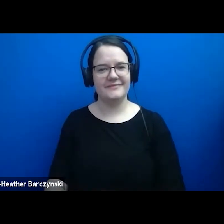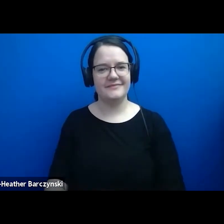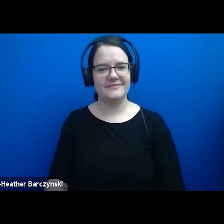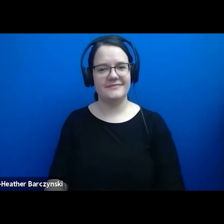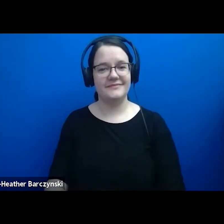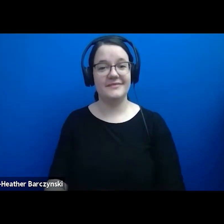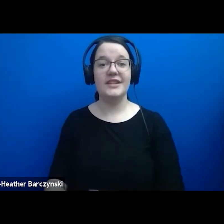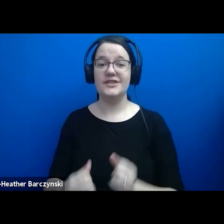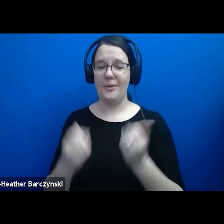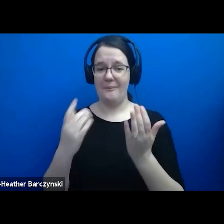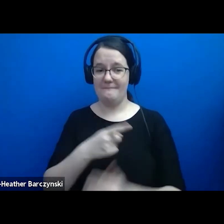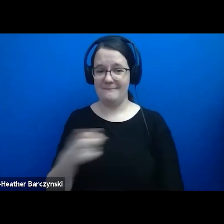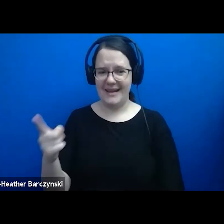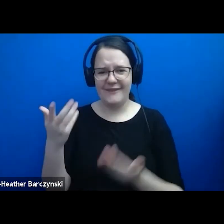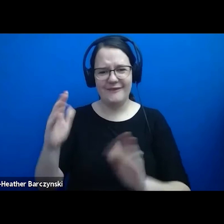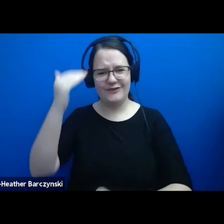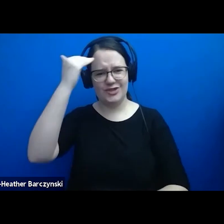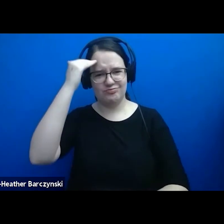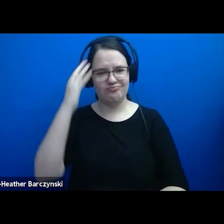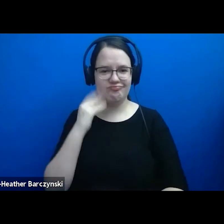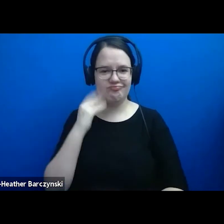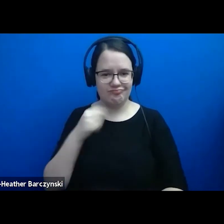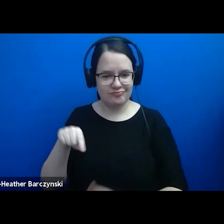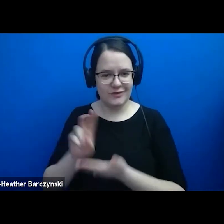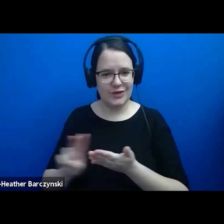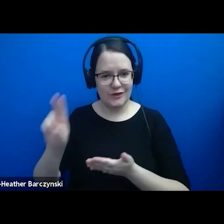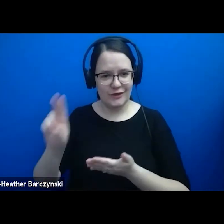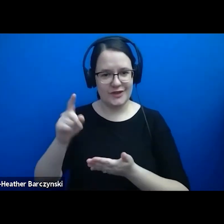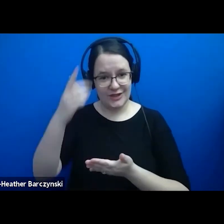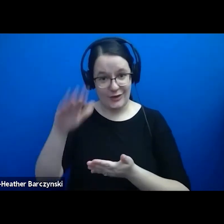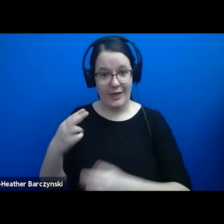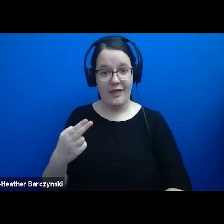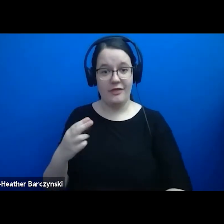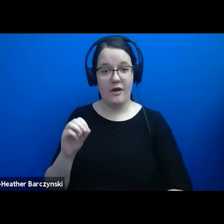of you are very familiar the university is is the place where the homophilus influenza b vaccine was